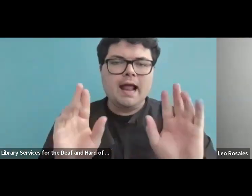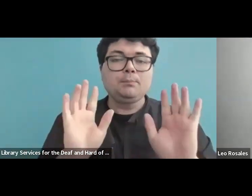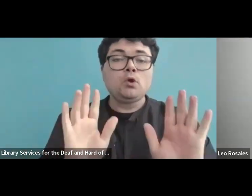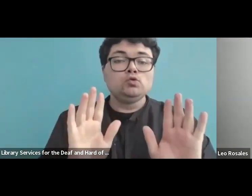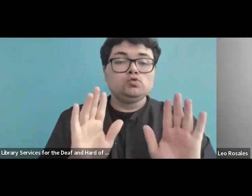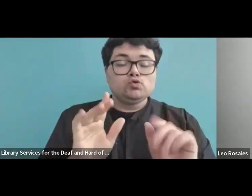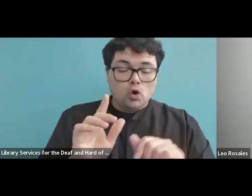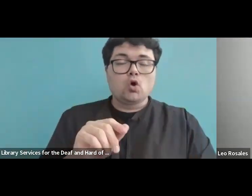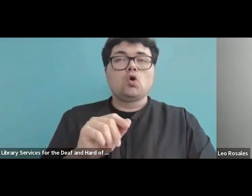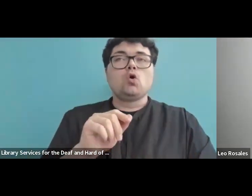We're trying to get everything ready.